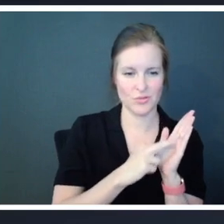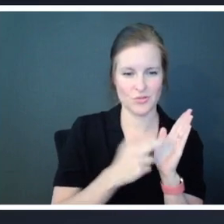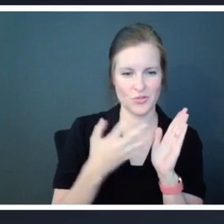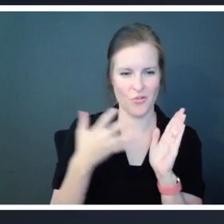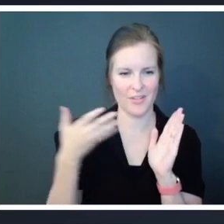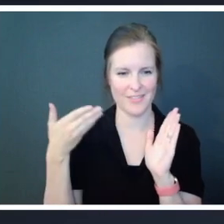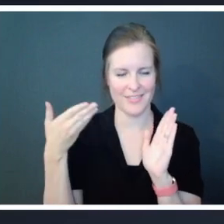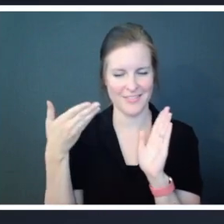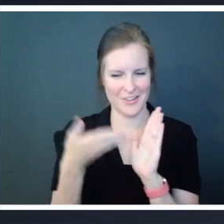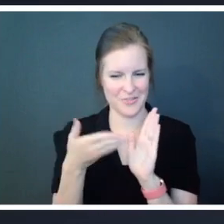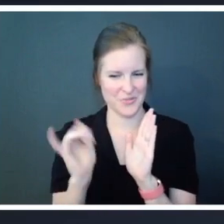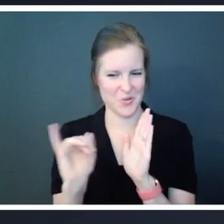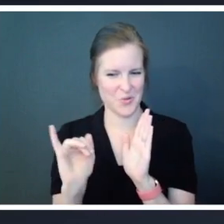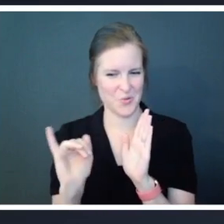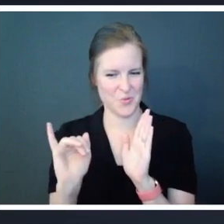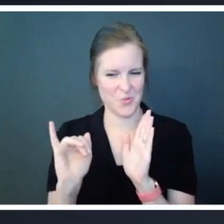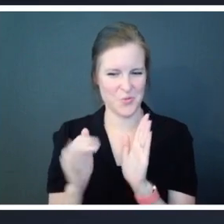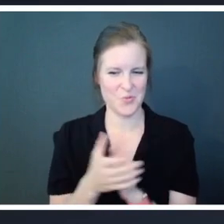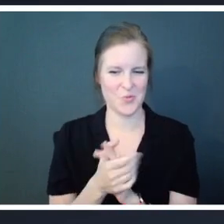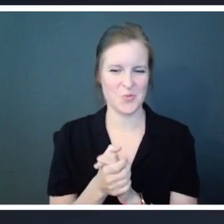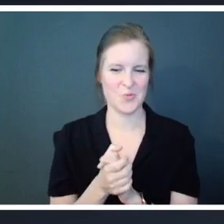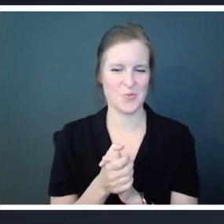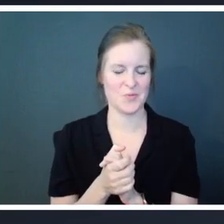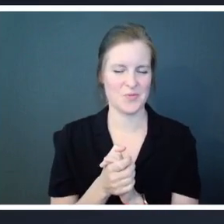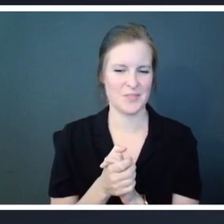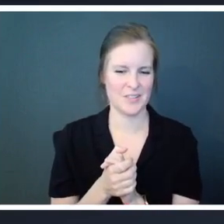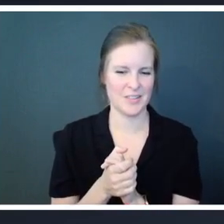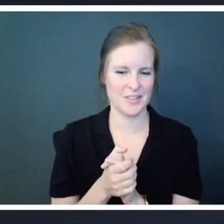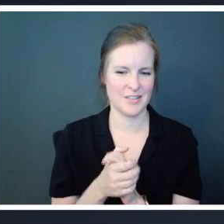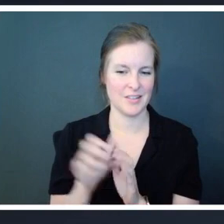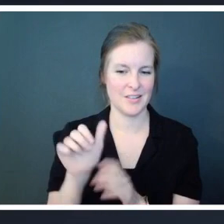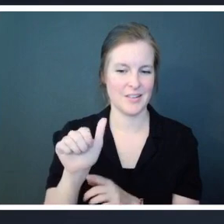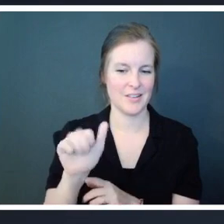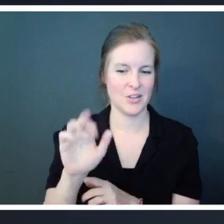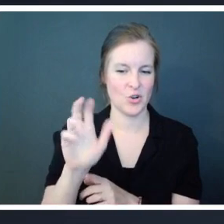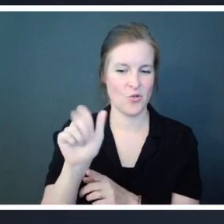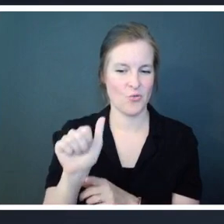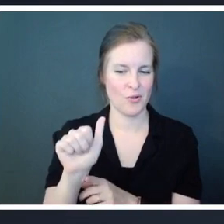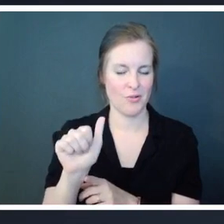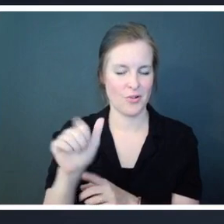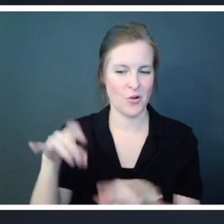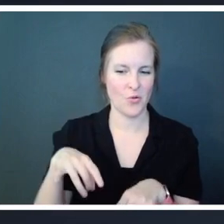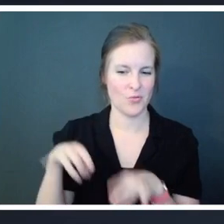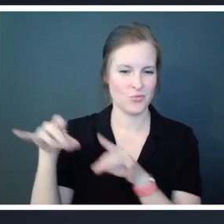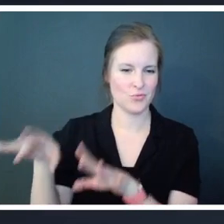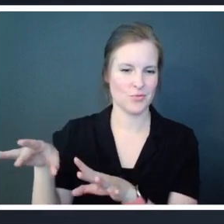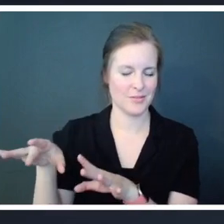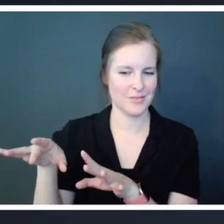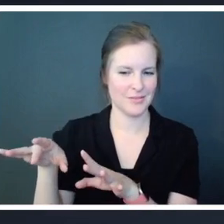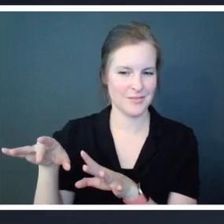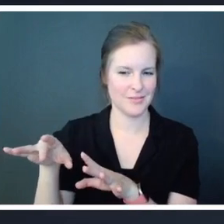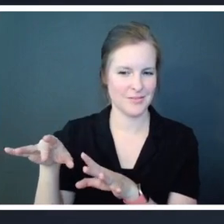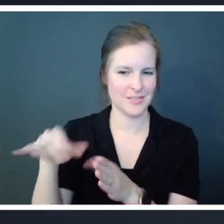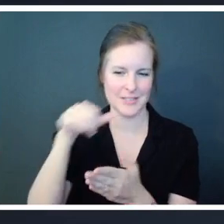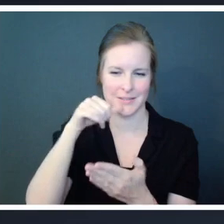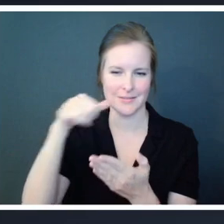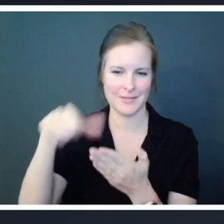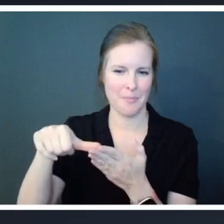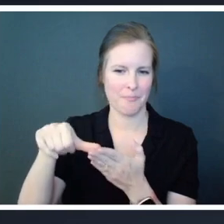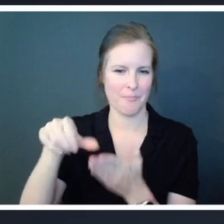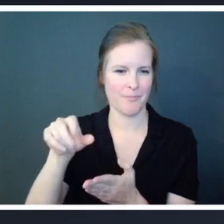stamps. The Aurora Australis stamp you see under the year 2007, commemorated the International